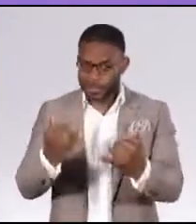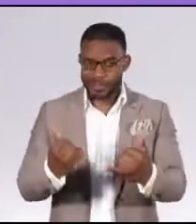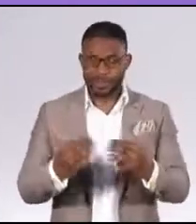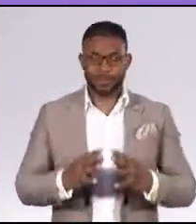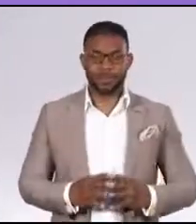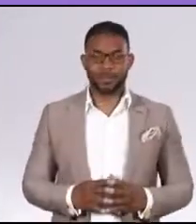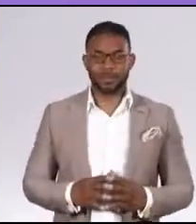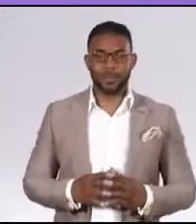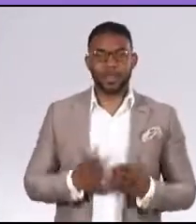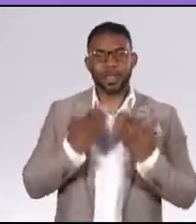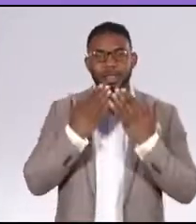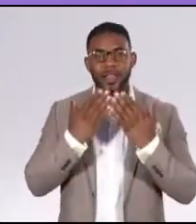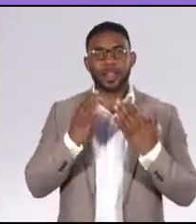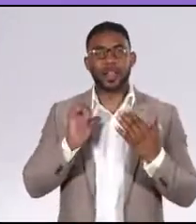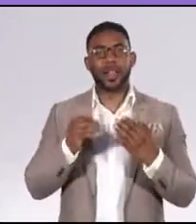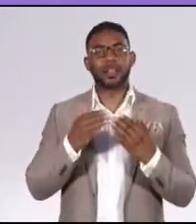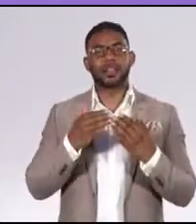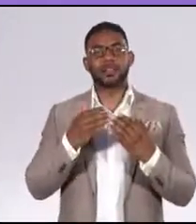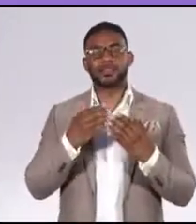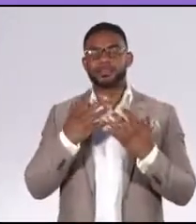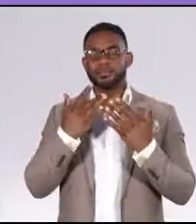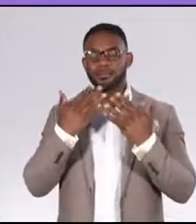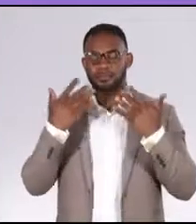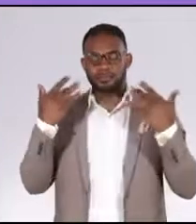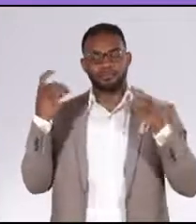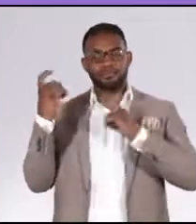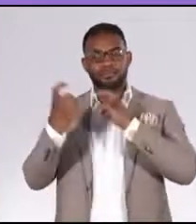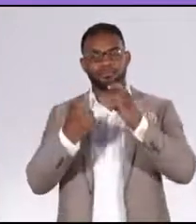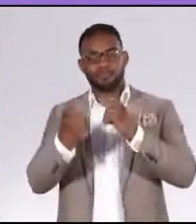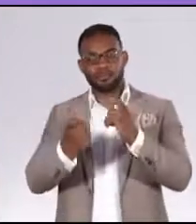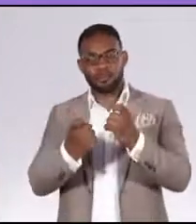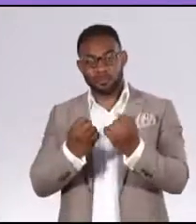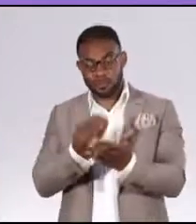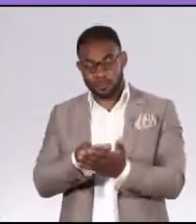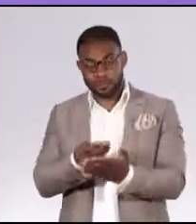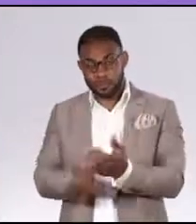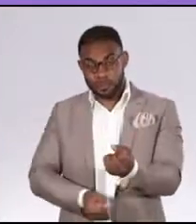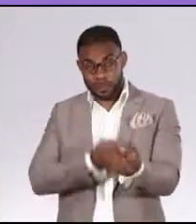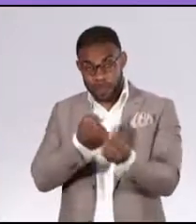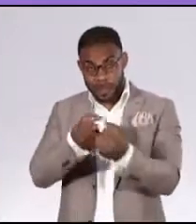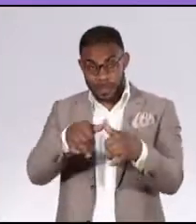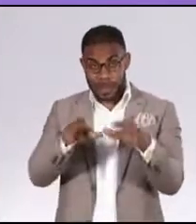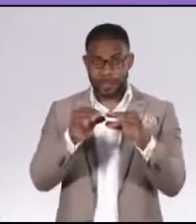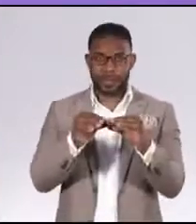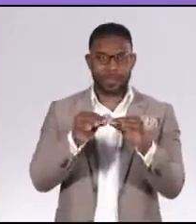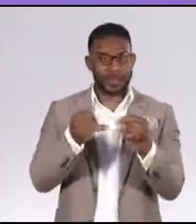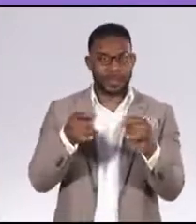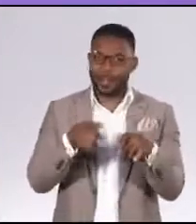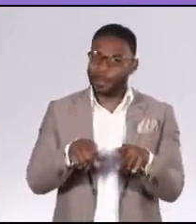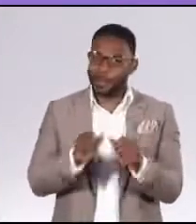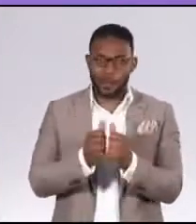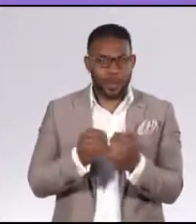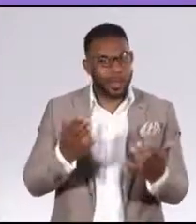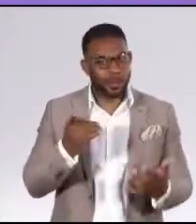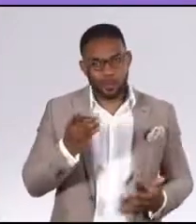Thank you to our generous supporters who financially sponsored this meeting. It could not have happened without your support.